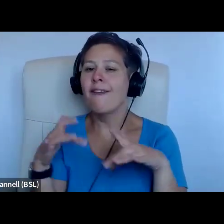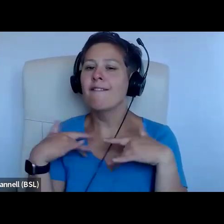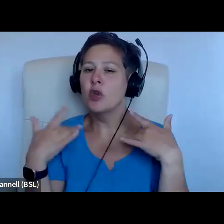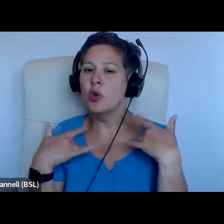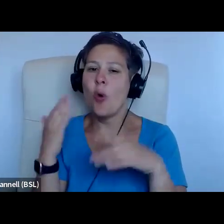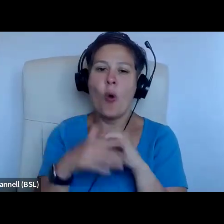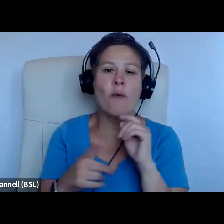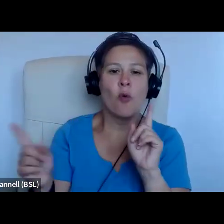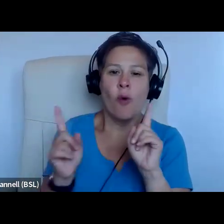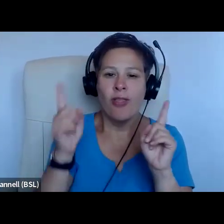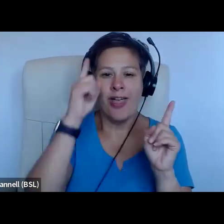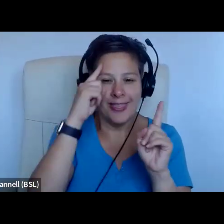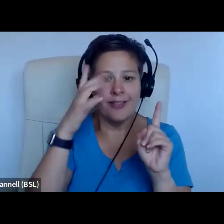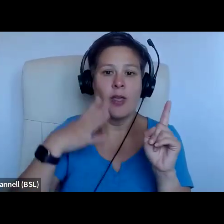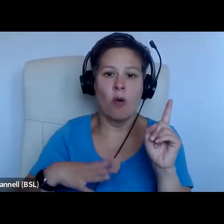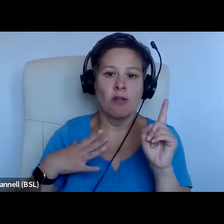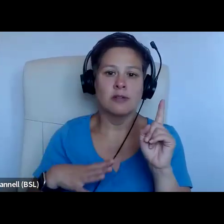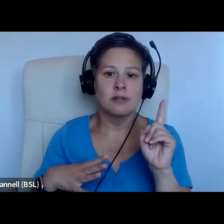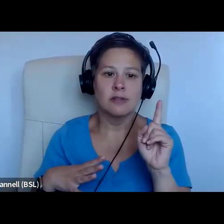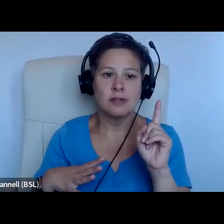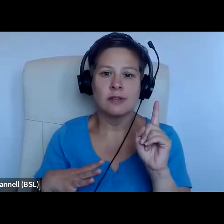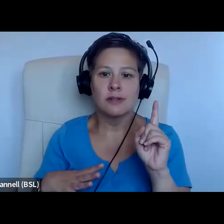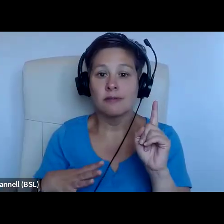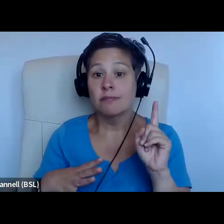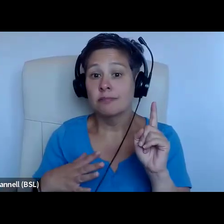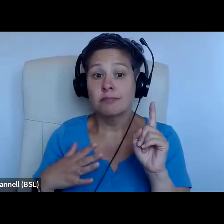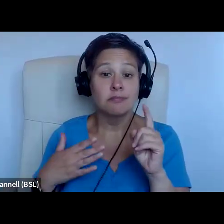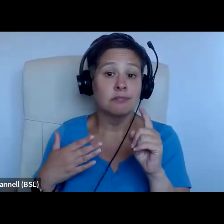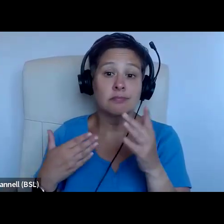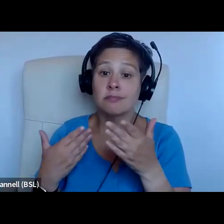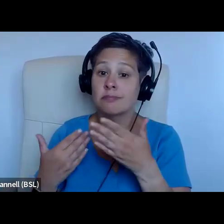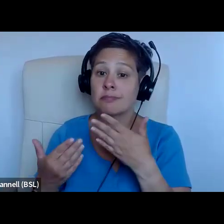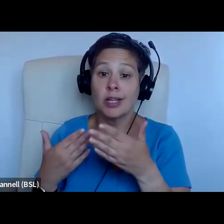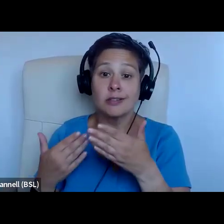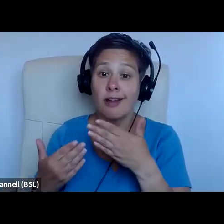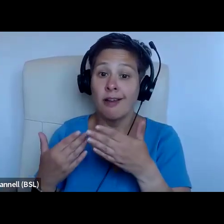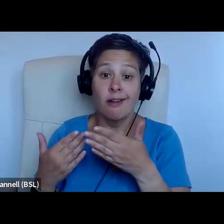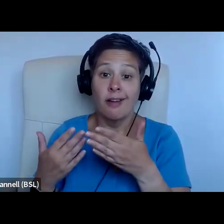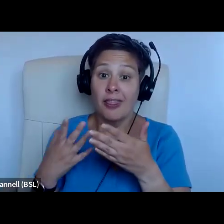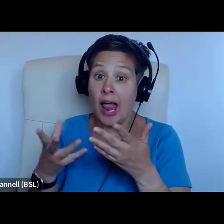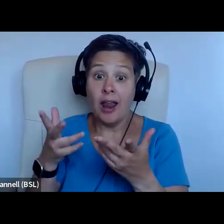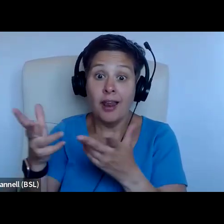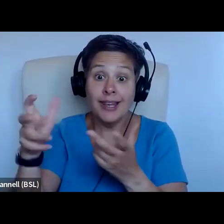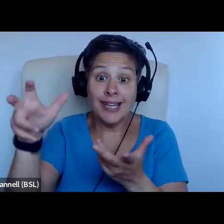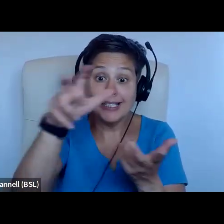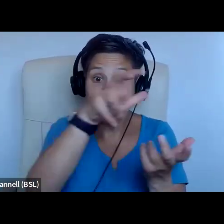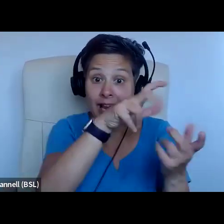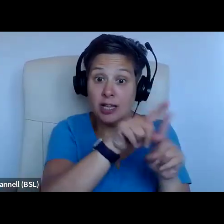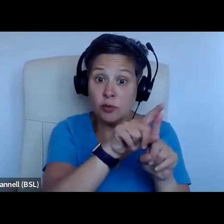So I think the, the context for the Access to Work consultation is very clearly, in large part, the increased cost of the program.